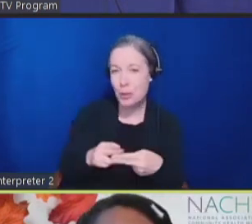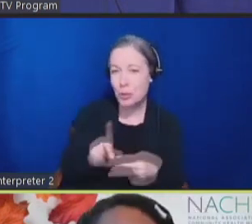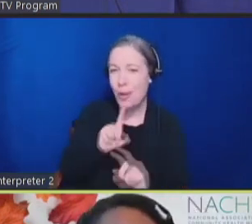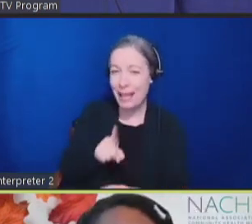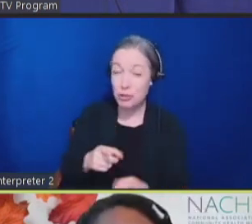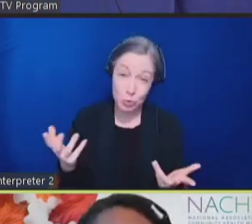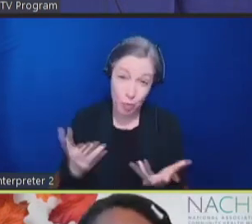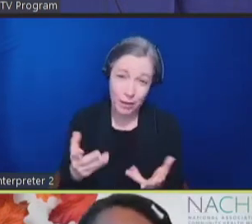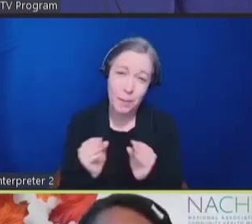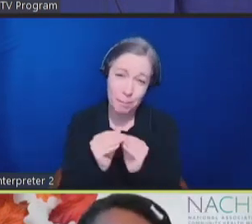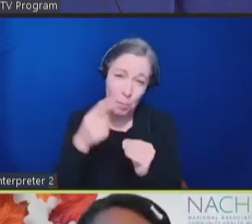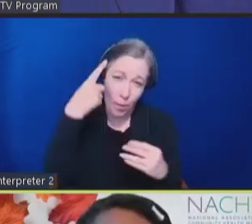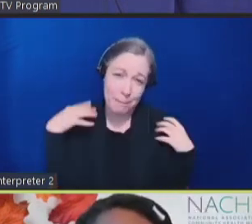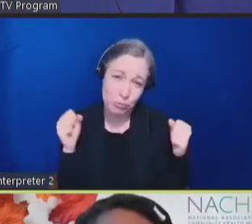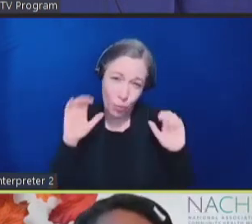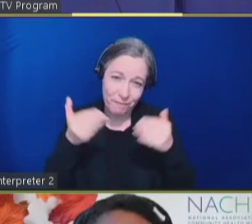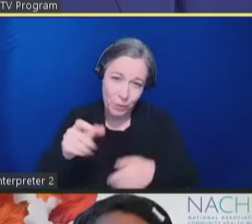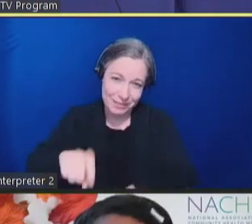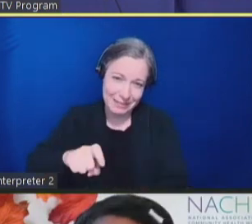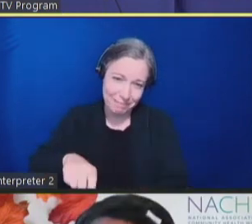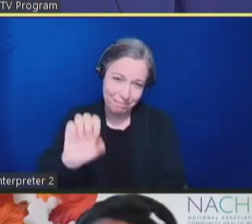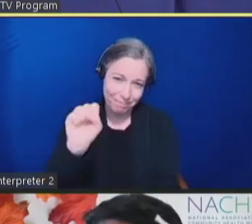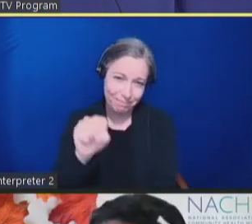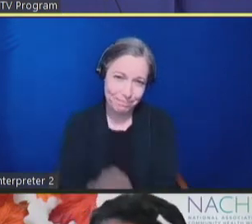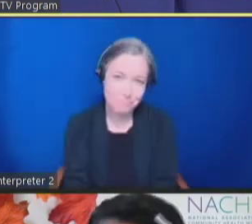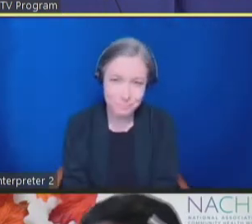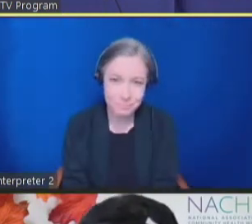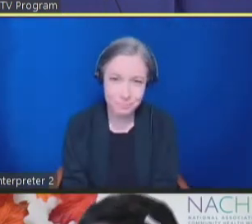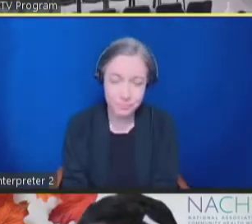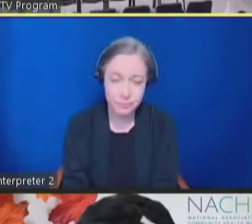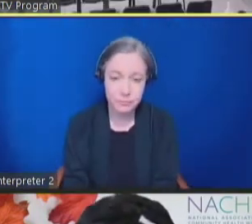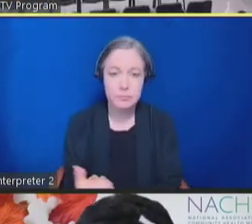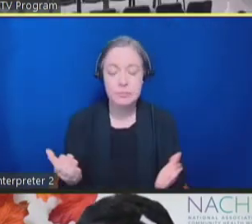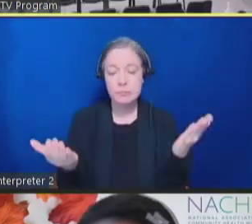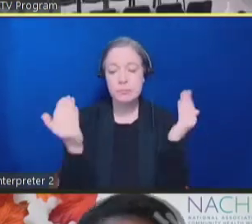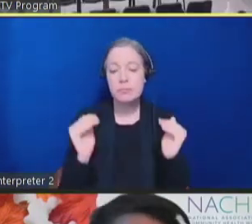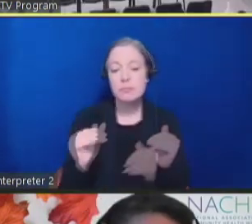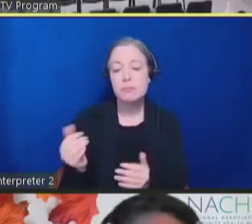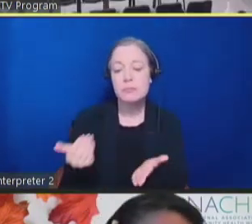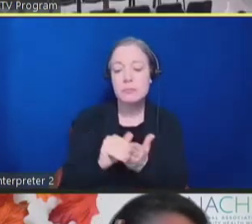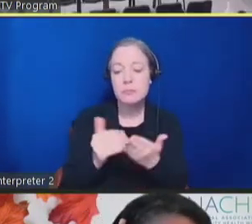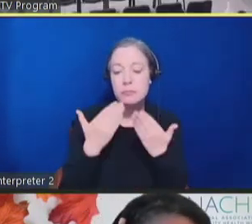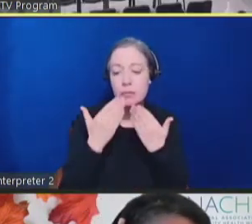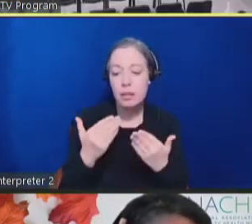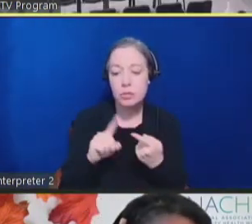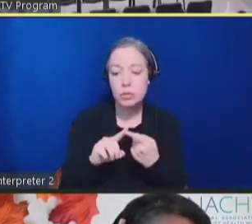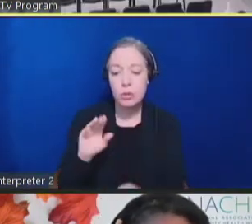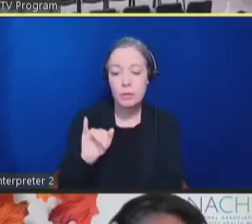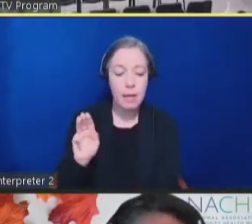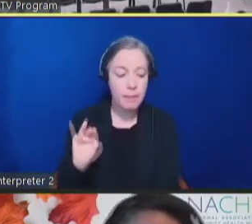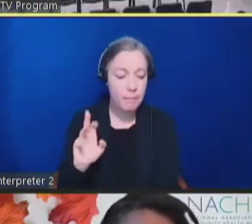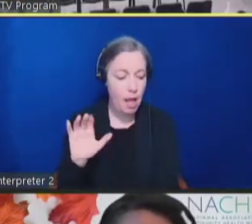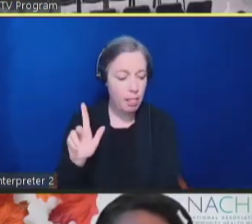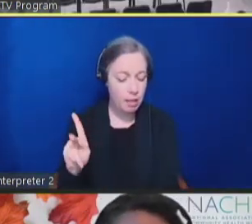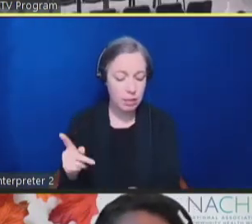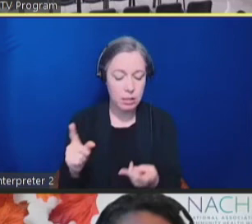Robert Hopkins: I want to, once again, thank May Malik, Rachael Casey, and Denise Octavia